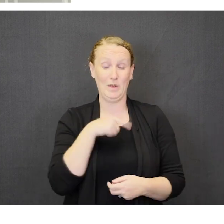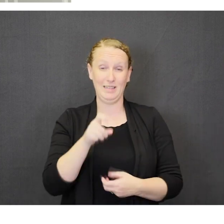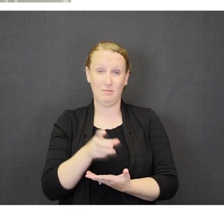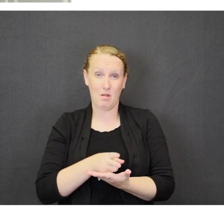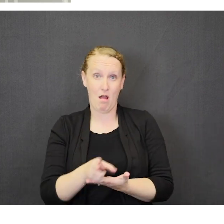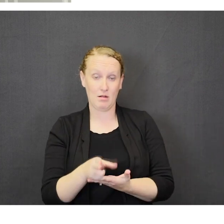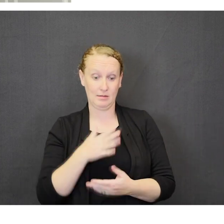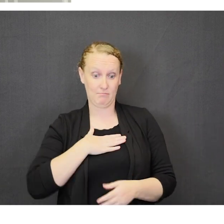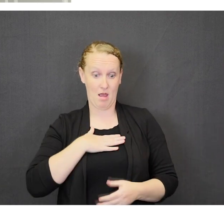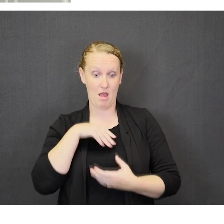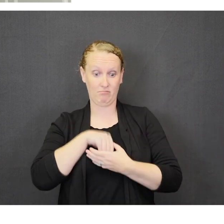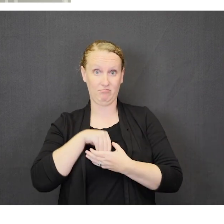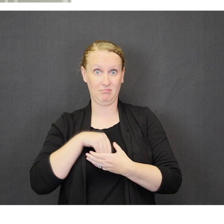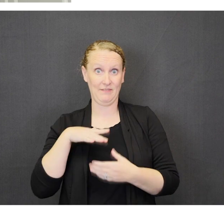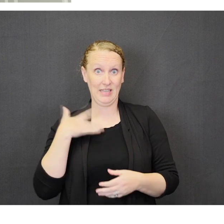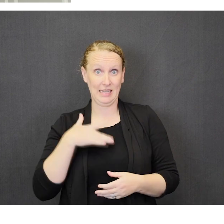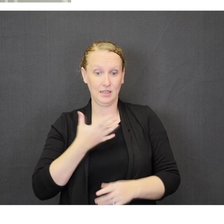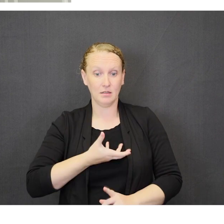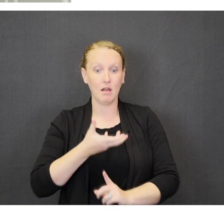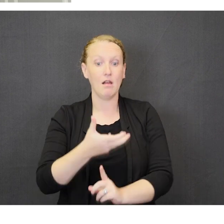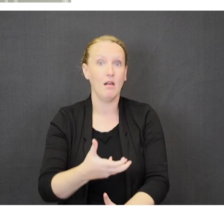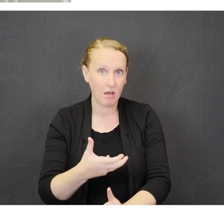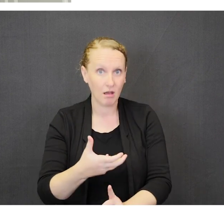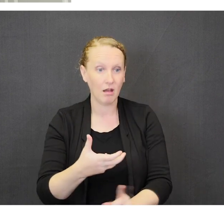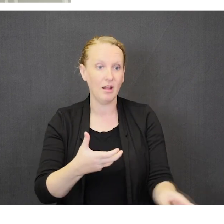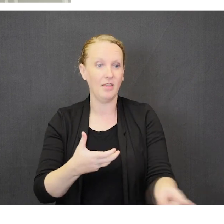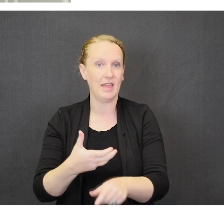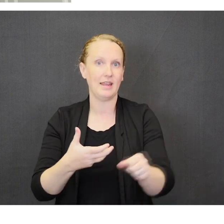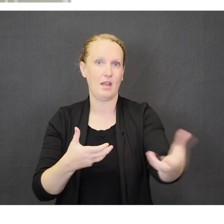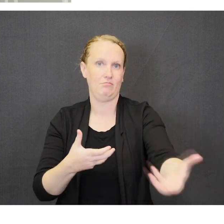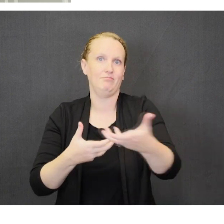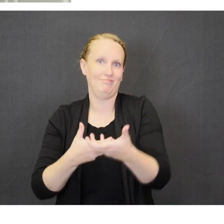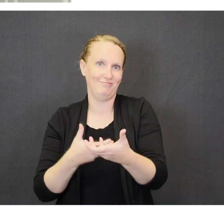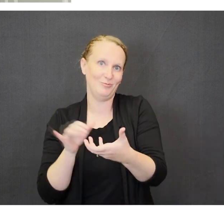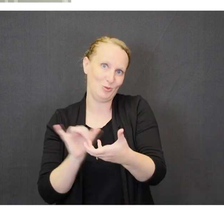then also show the child how do we work with that you know there's a difference